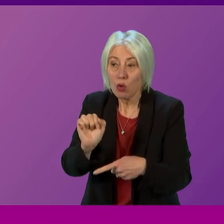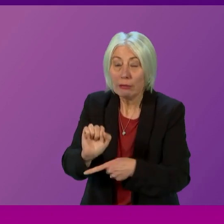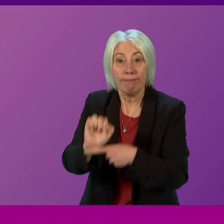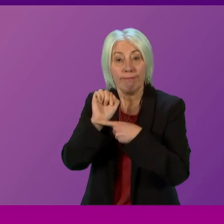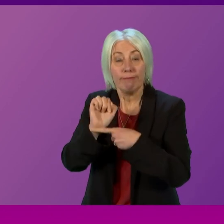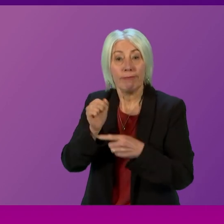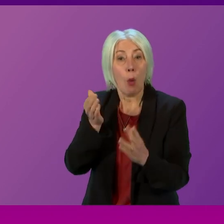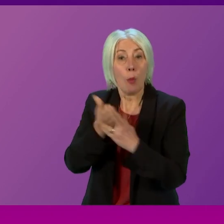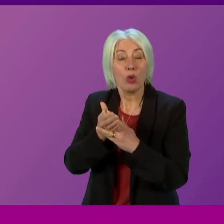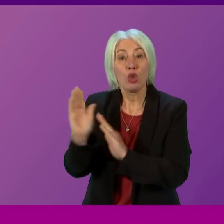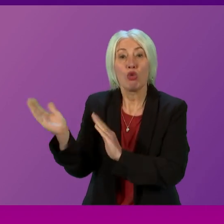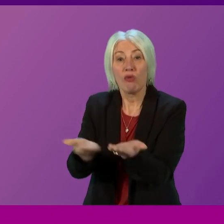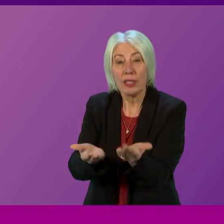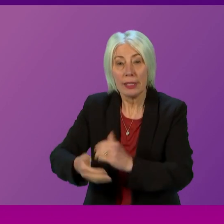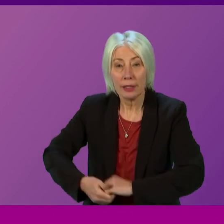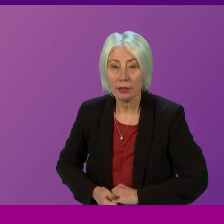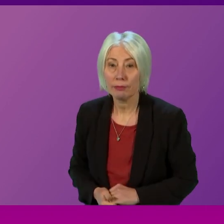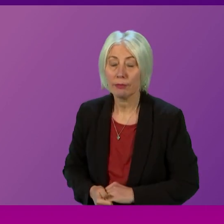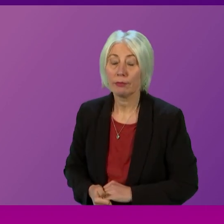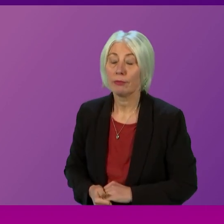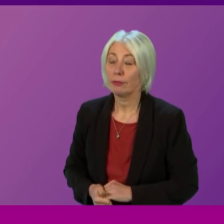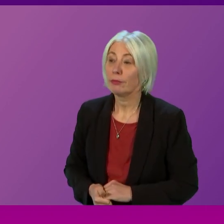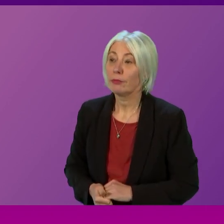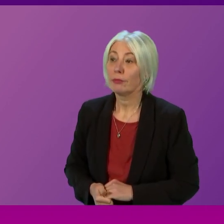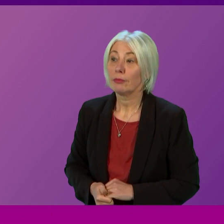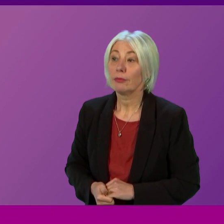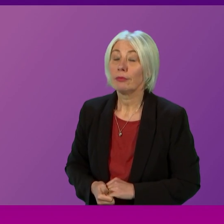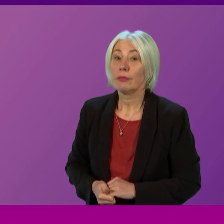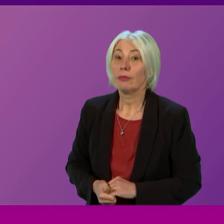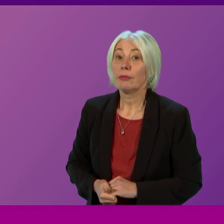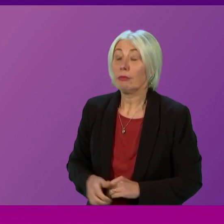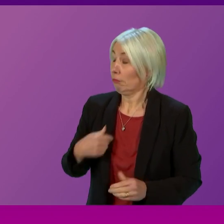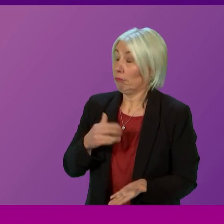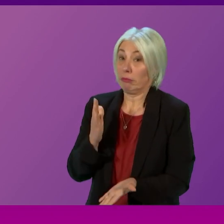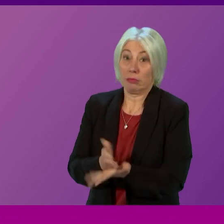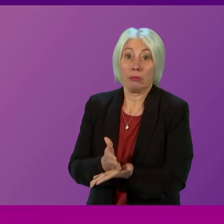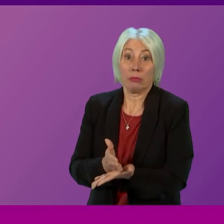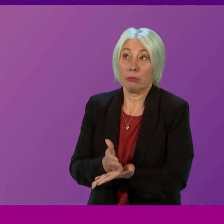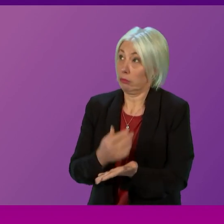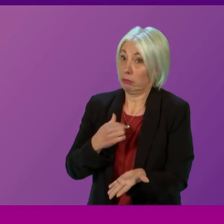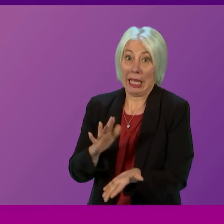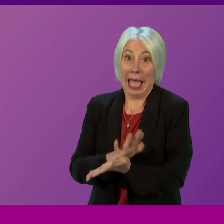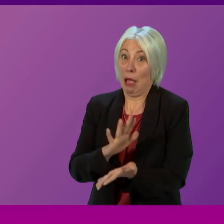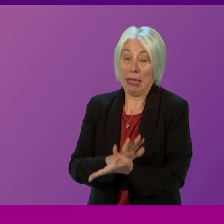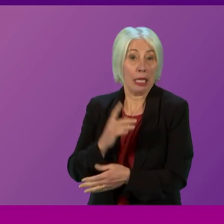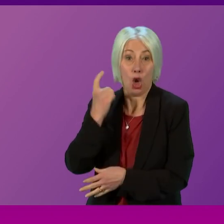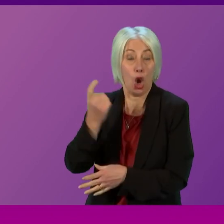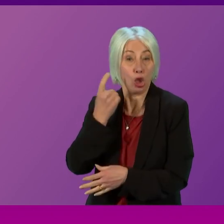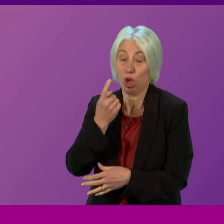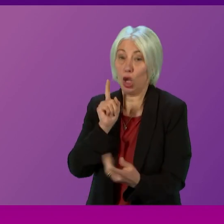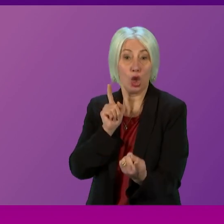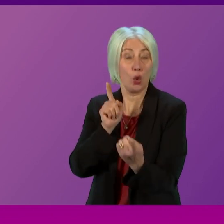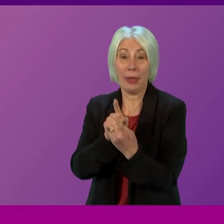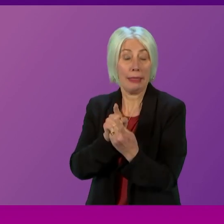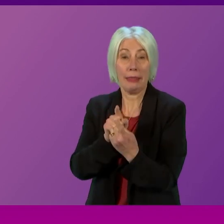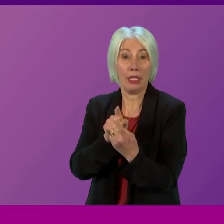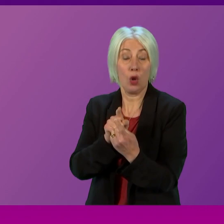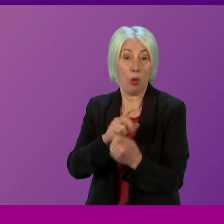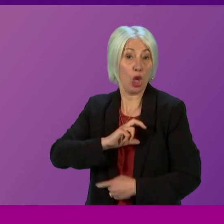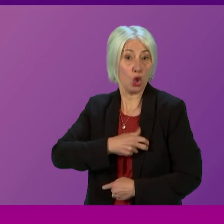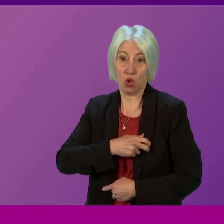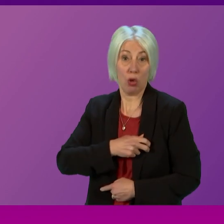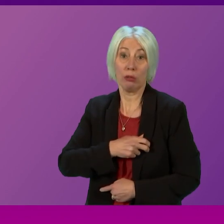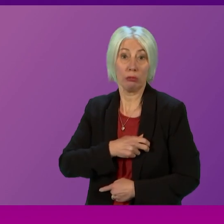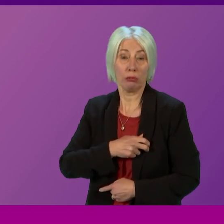First, I am happy to consider meeting the trade union. I am not sure whether I have